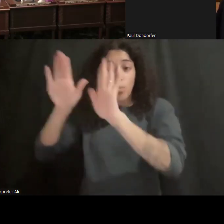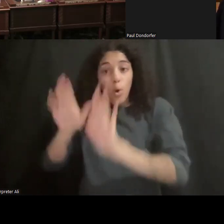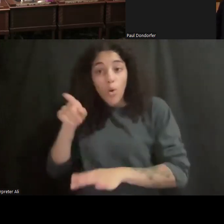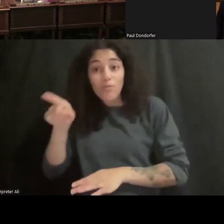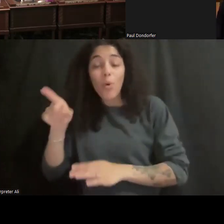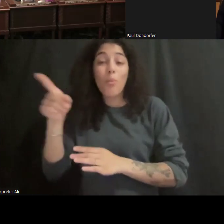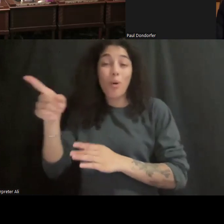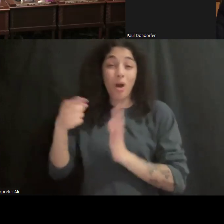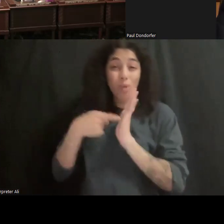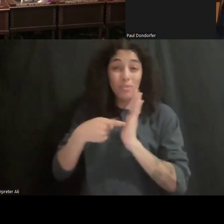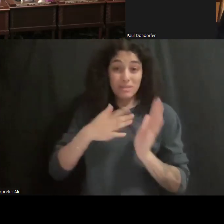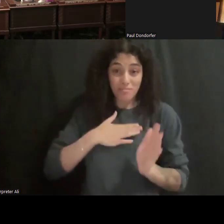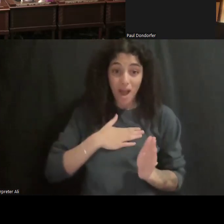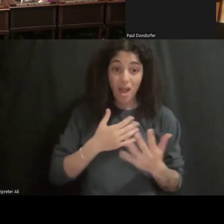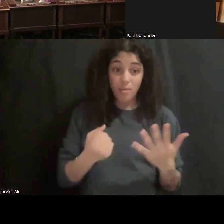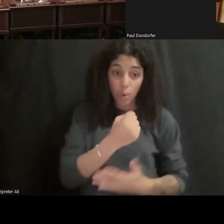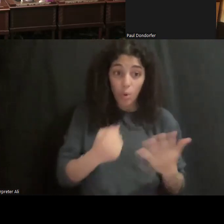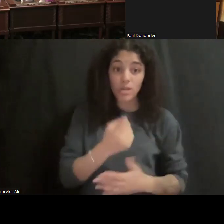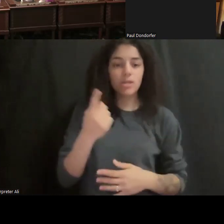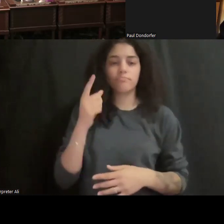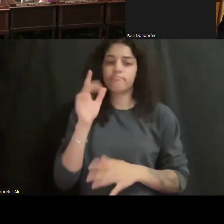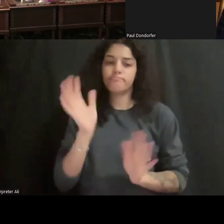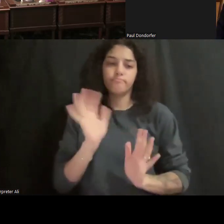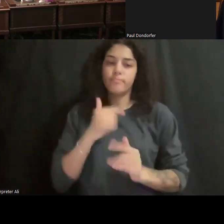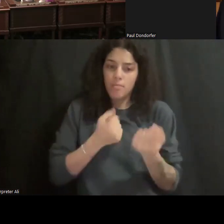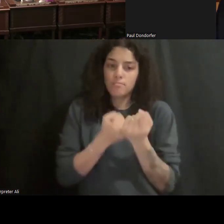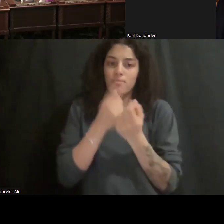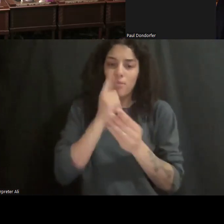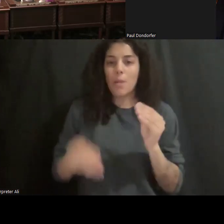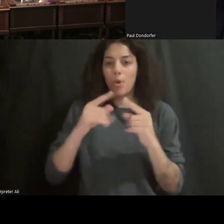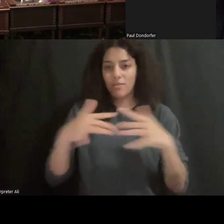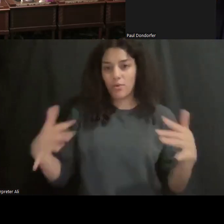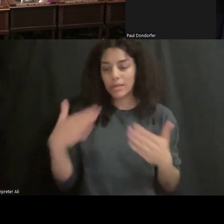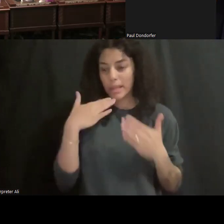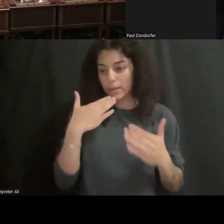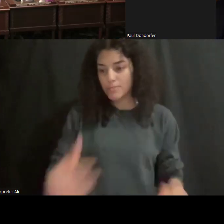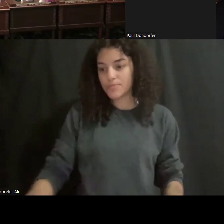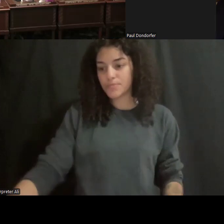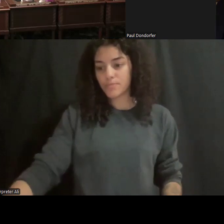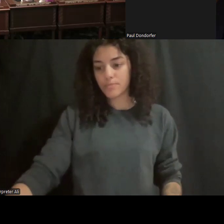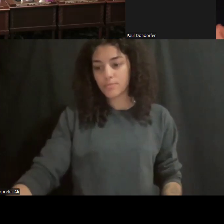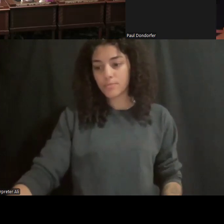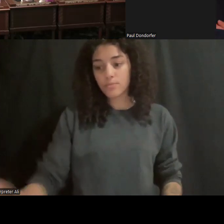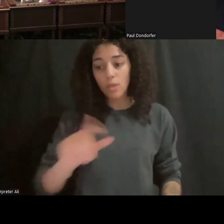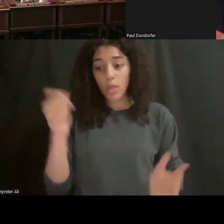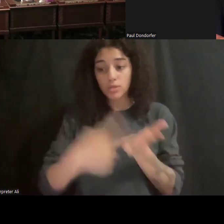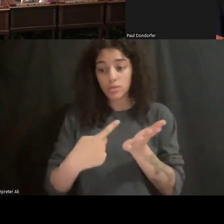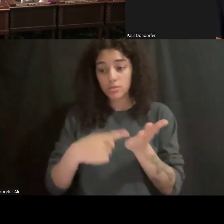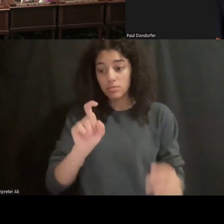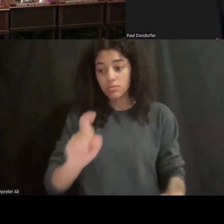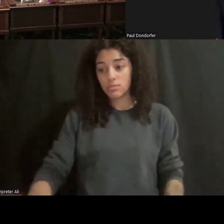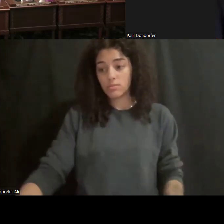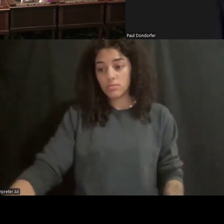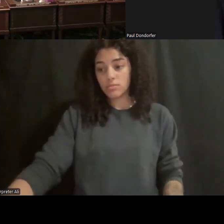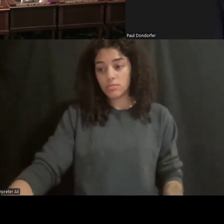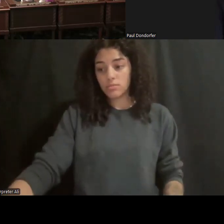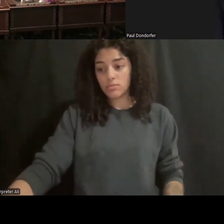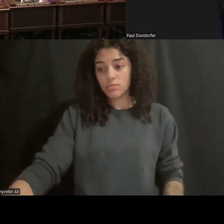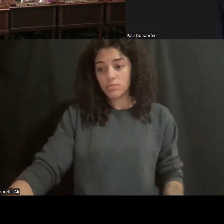to advocate uh for more diversity on Kamita Thank you so much Thank you Any other discussion